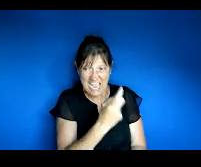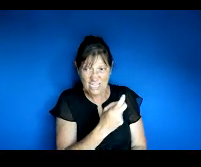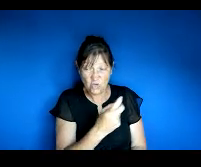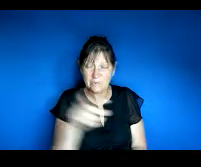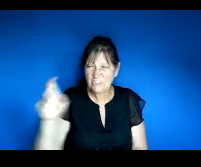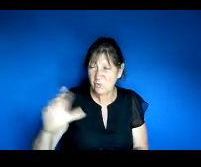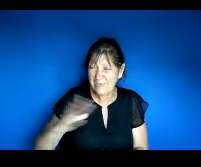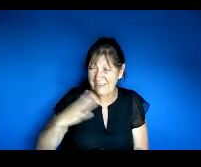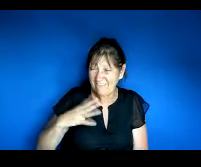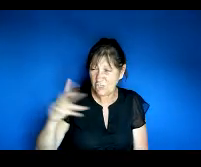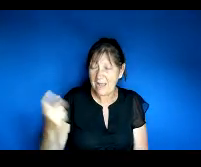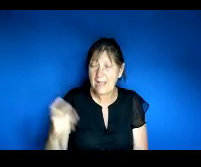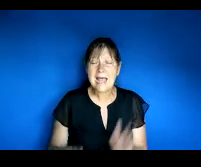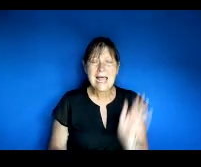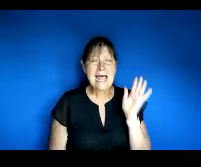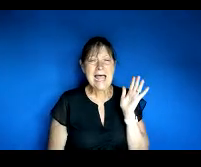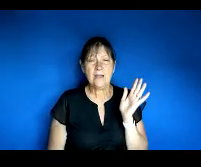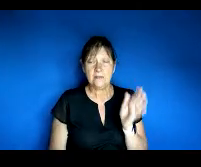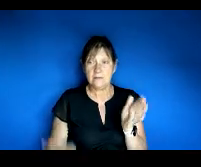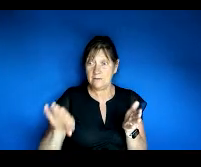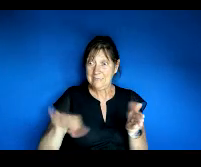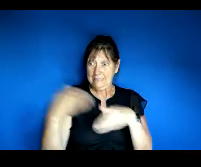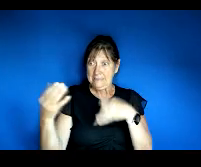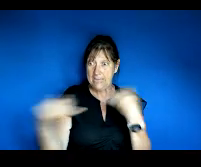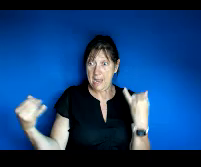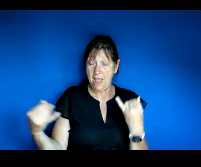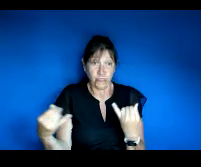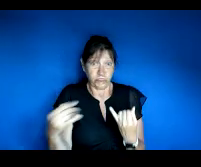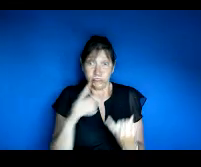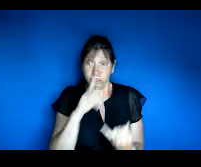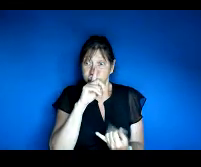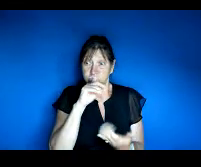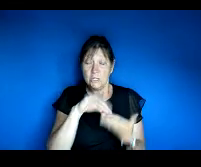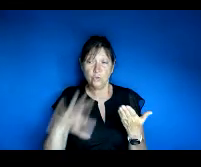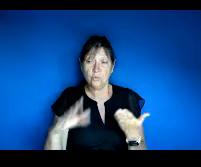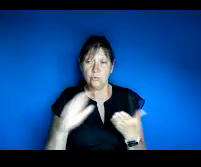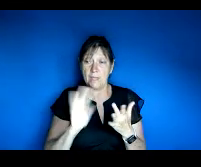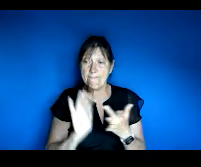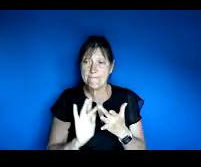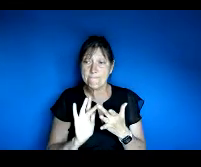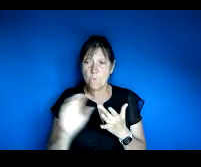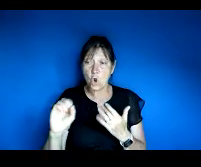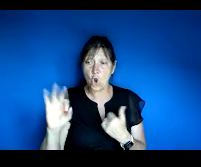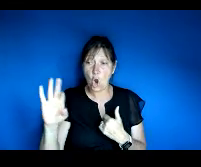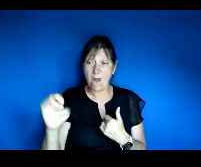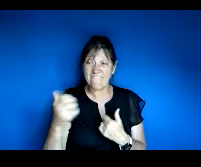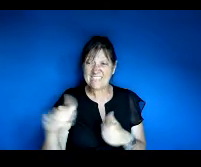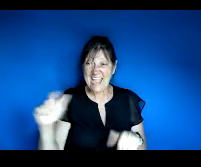So there's no deadline. Students can get started with our office at any time. We've worked with students who were in their second semester